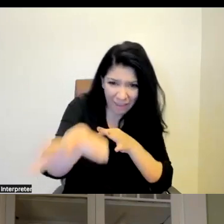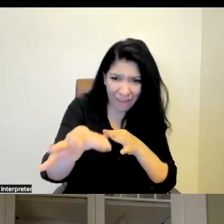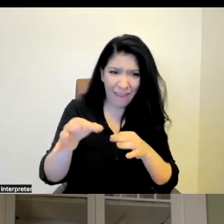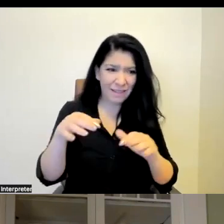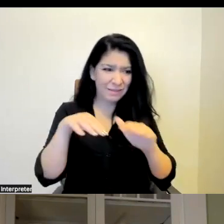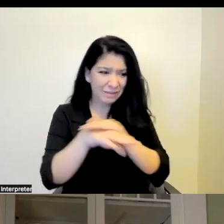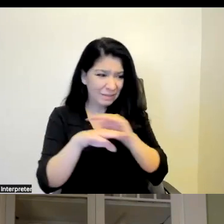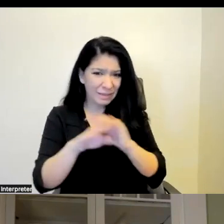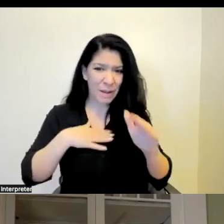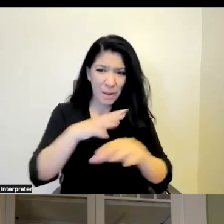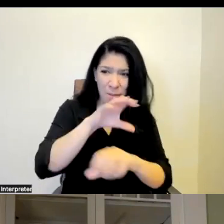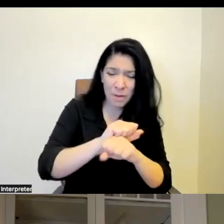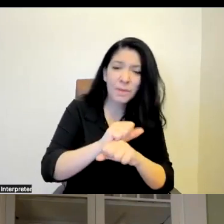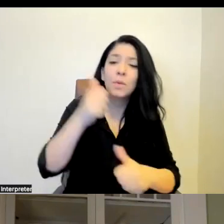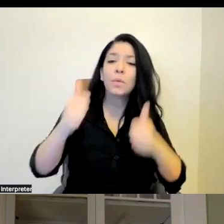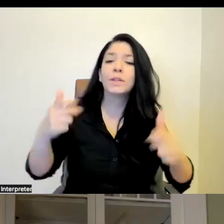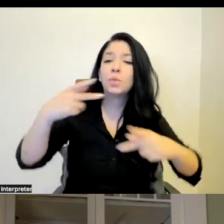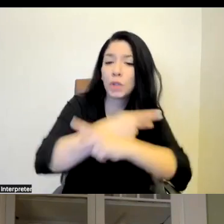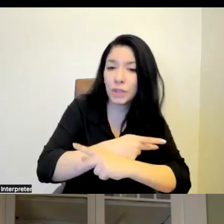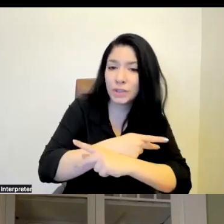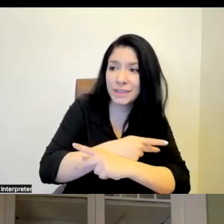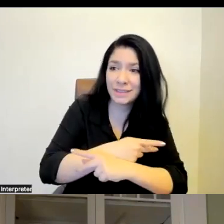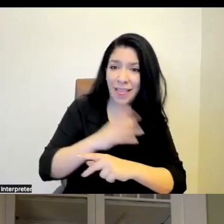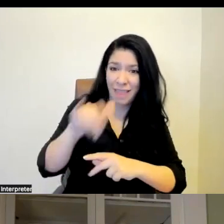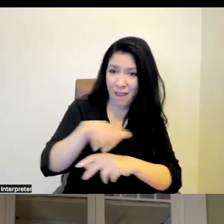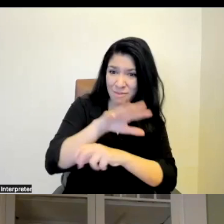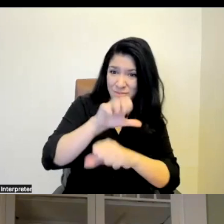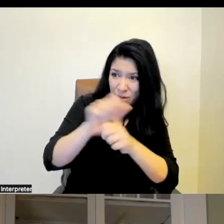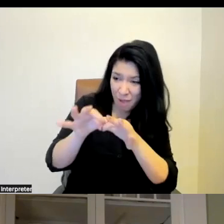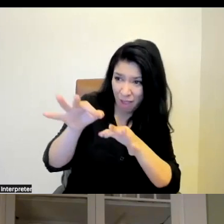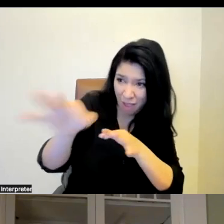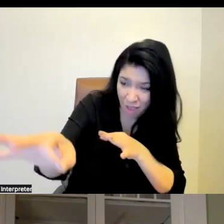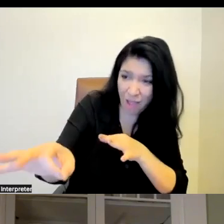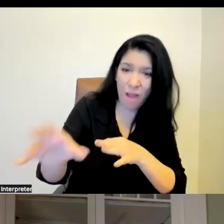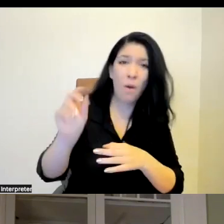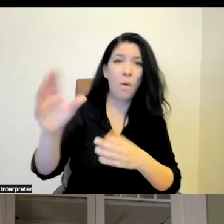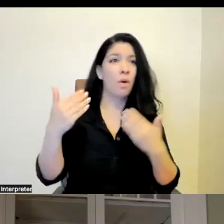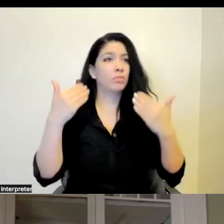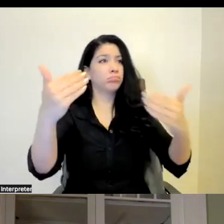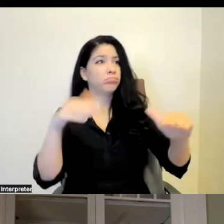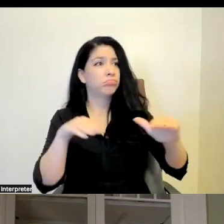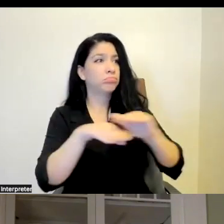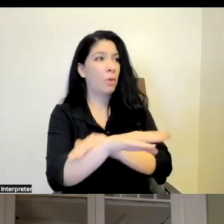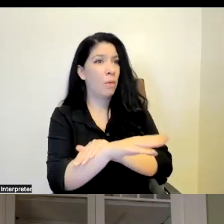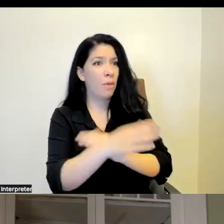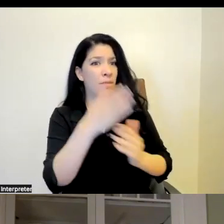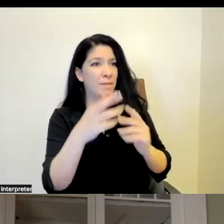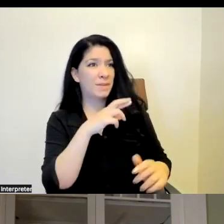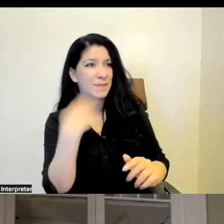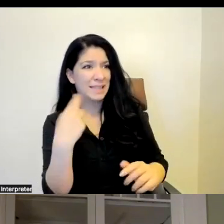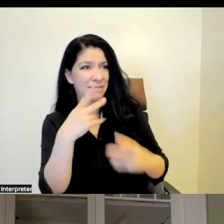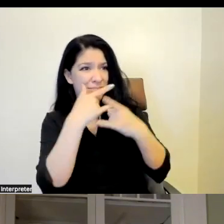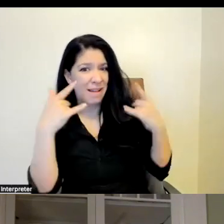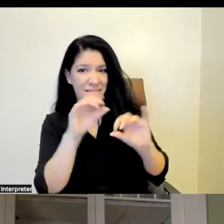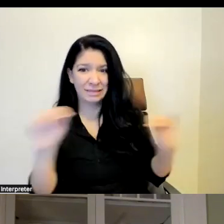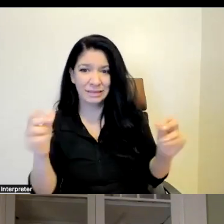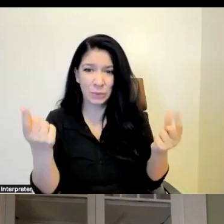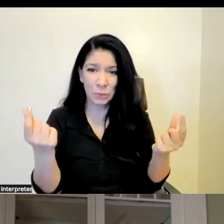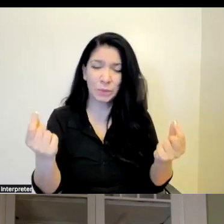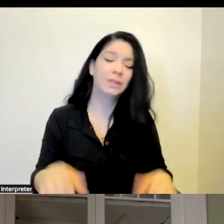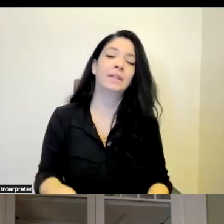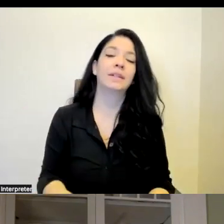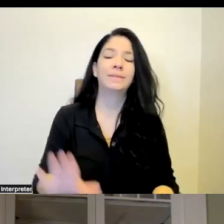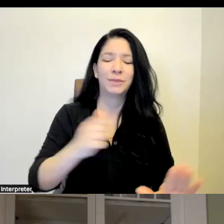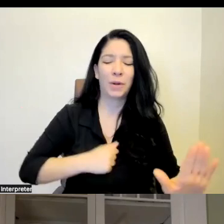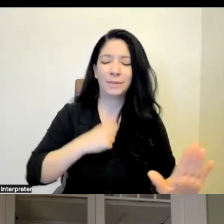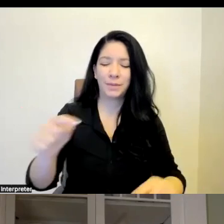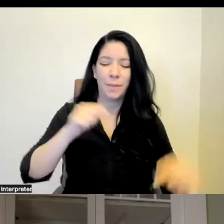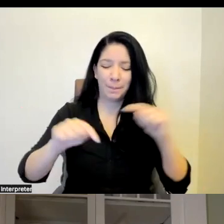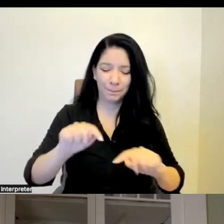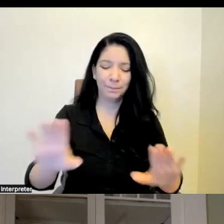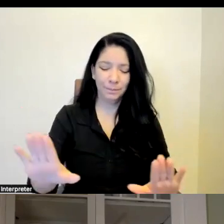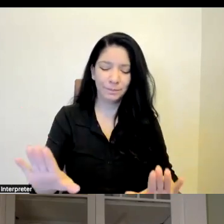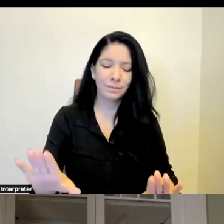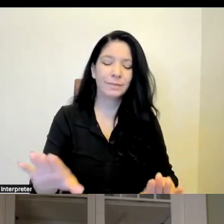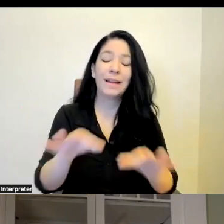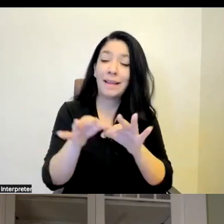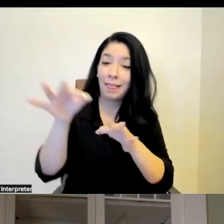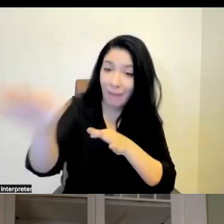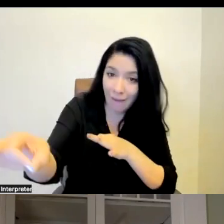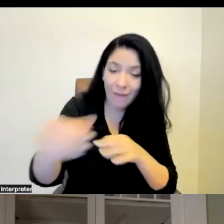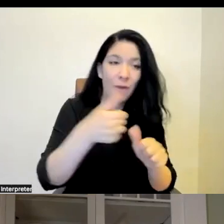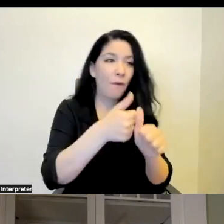Delaying necessary care, or avoiding the care and -- sorry. Delaying or avoiding the care verses